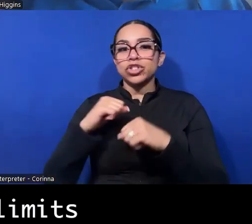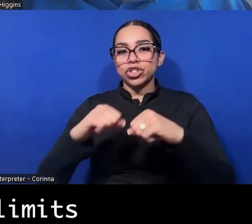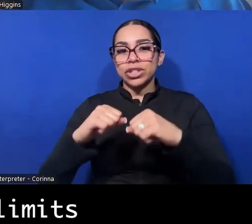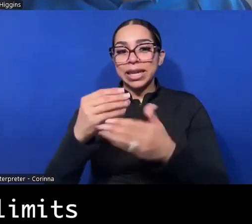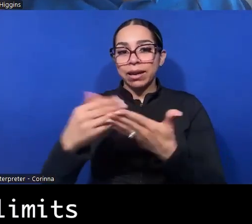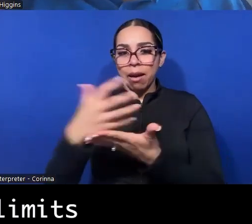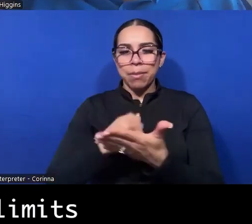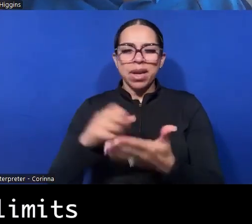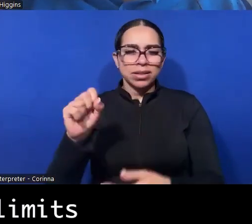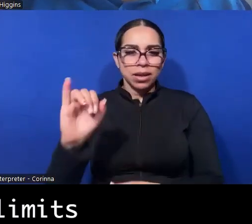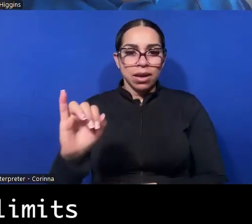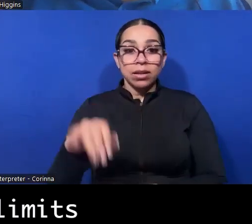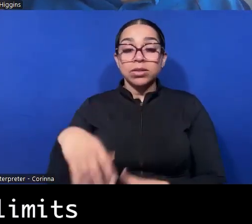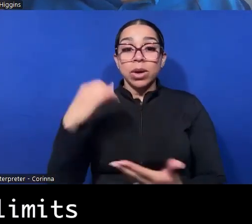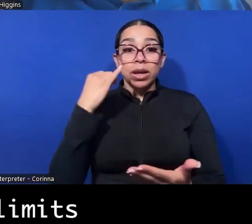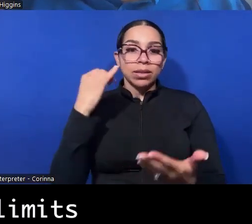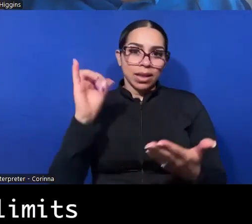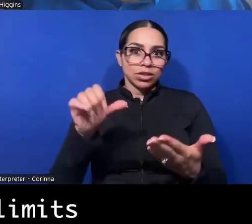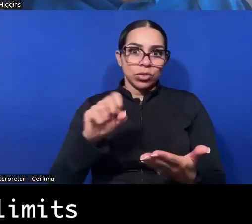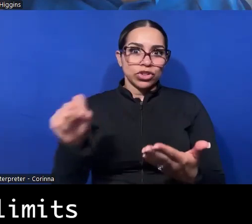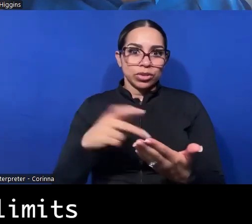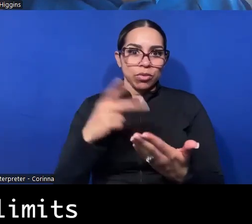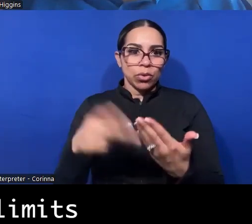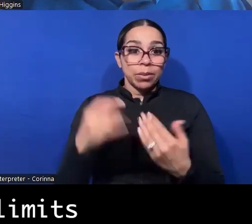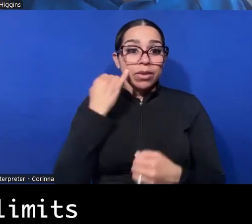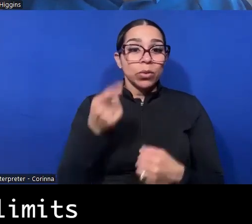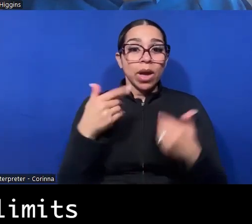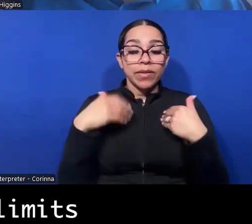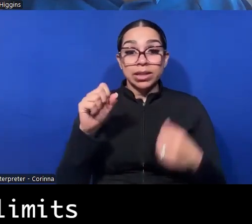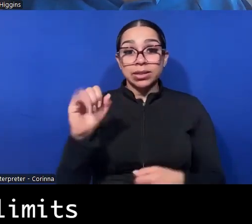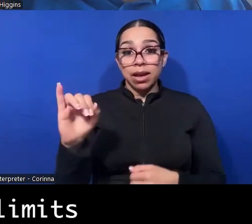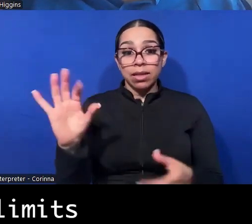there are income and resource limits that are related to the SSI program